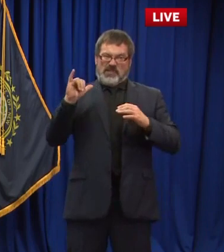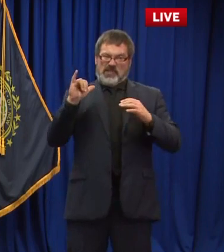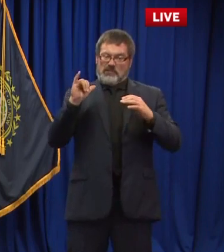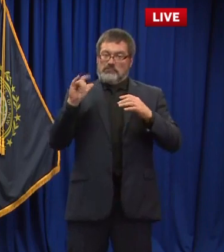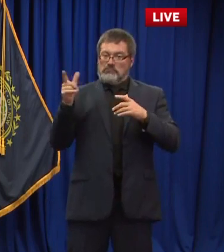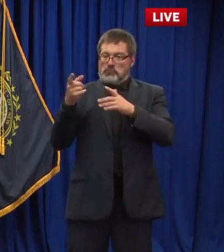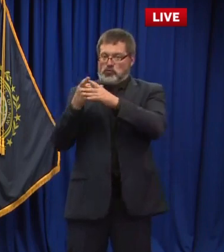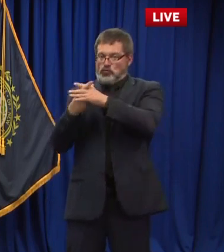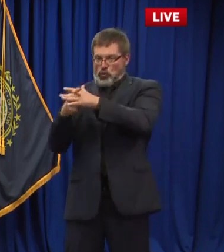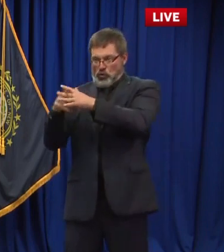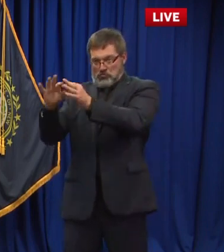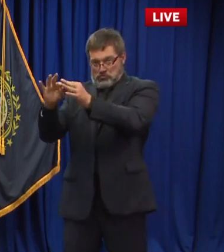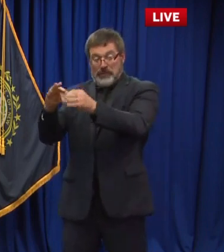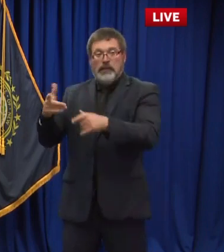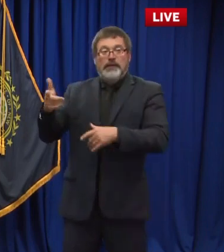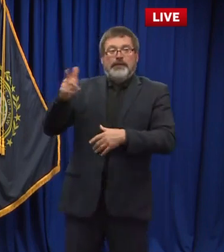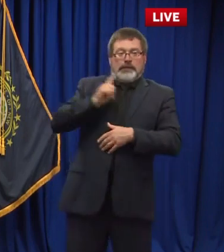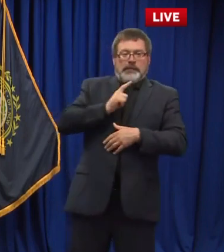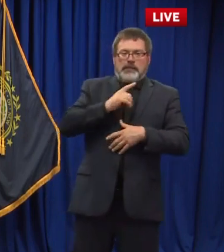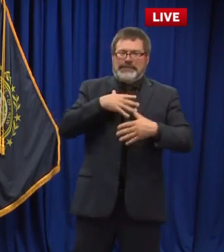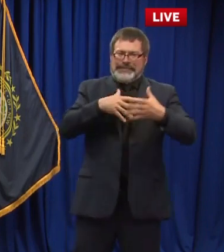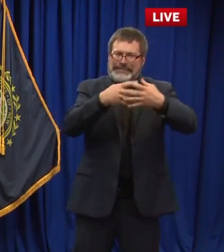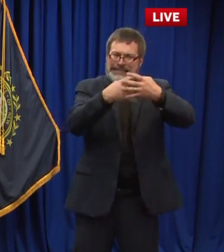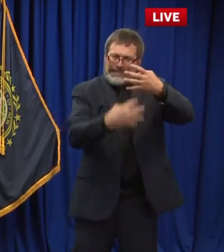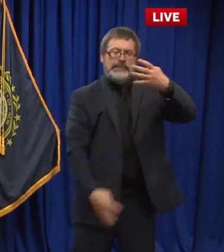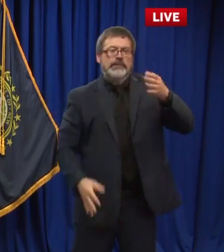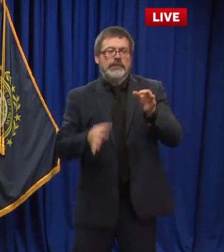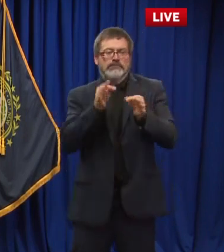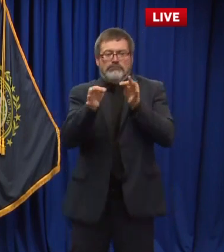WE HAVE A LOT TO COVER TODAY. IT IS ALL GOOD STUFF.